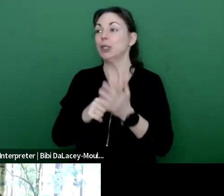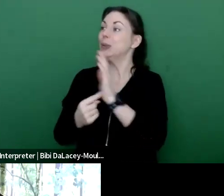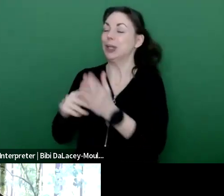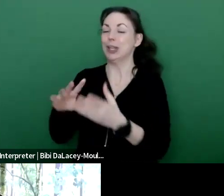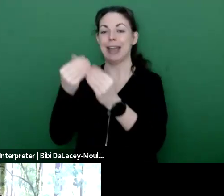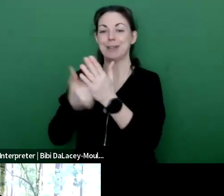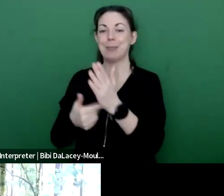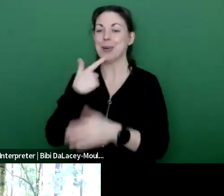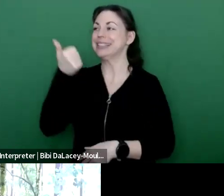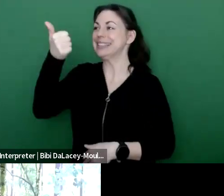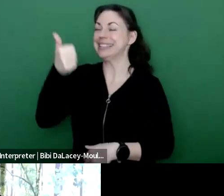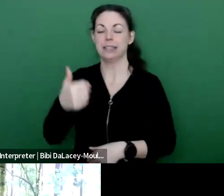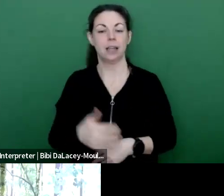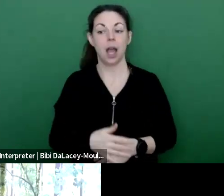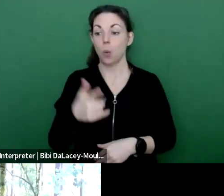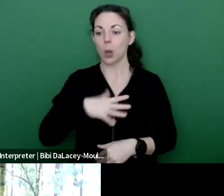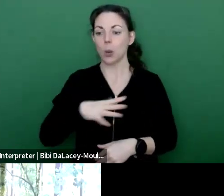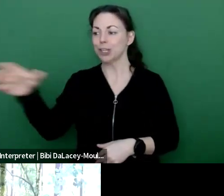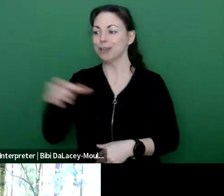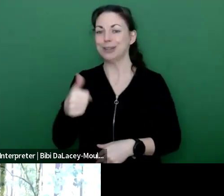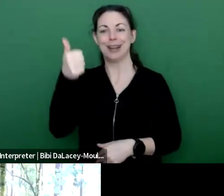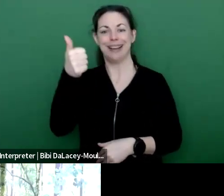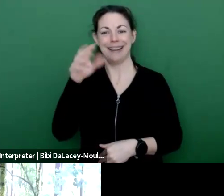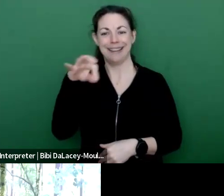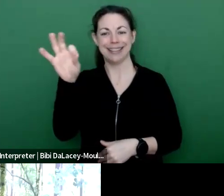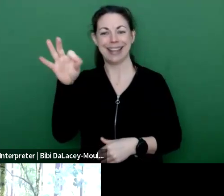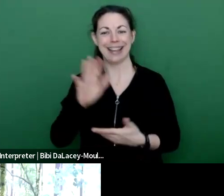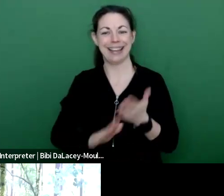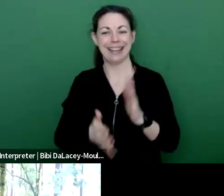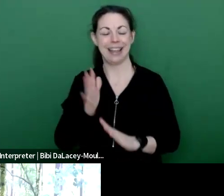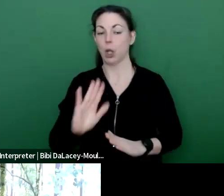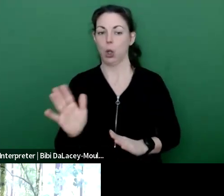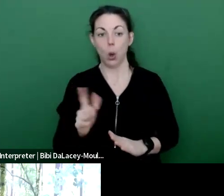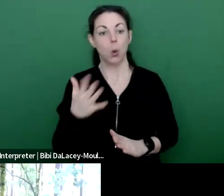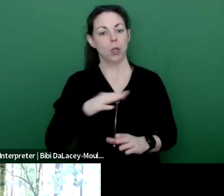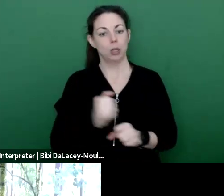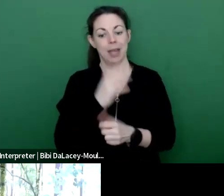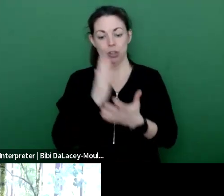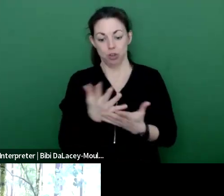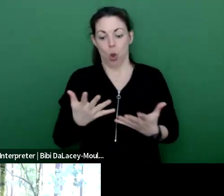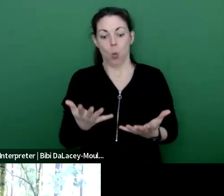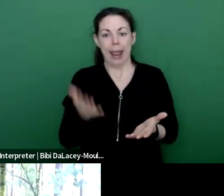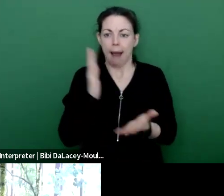We need to actually make sure that we've removed any systemic disadvantages within the organization. So there's a lot of background